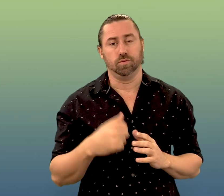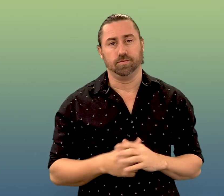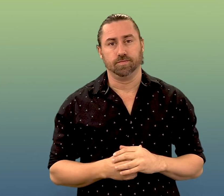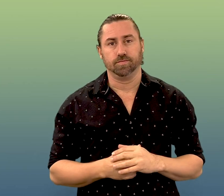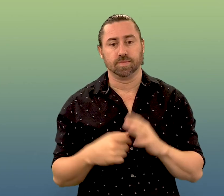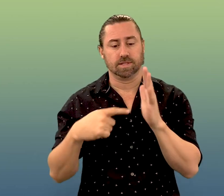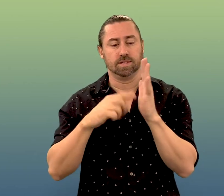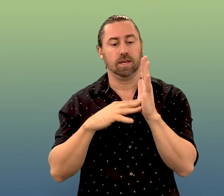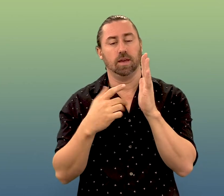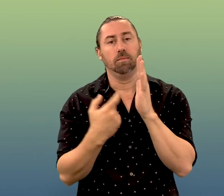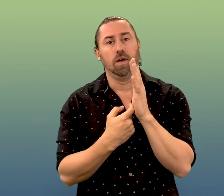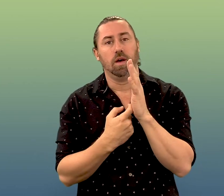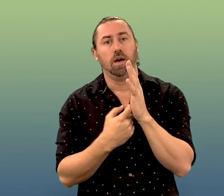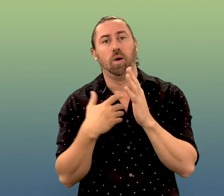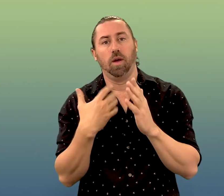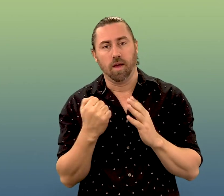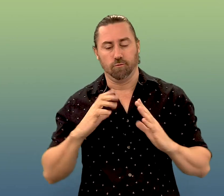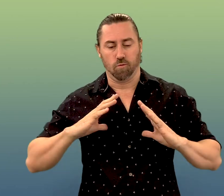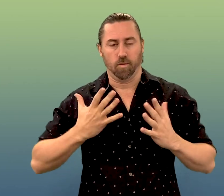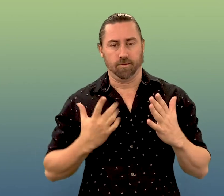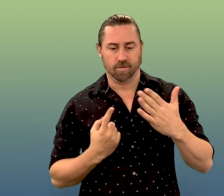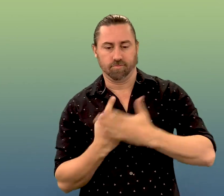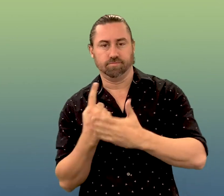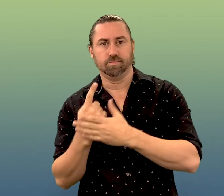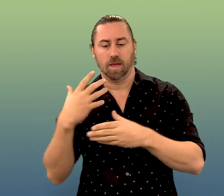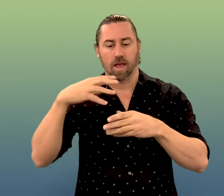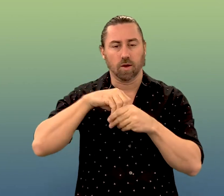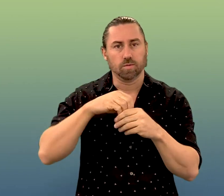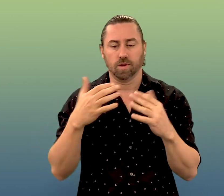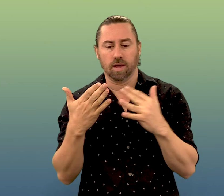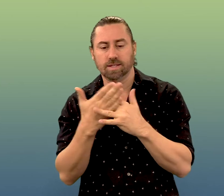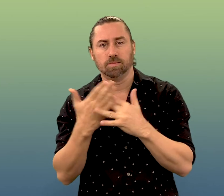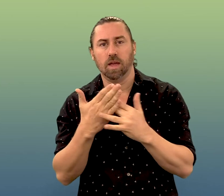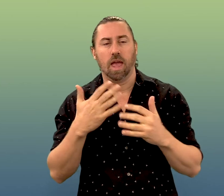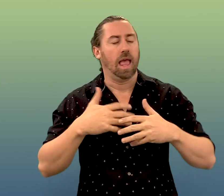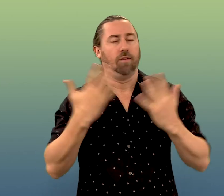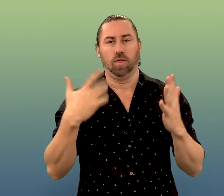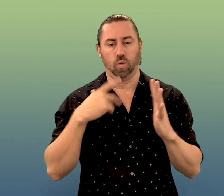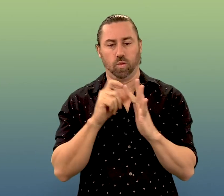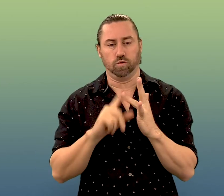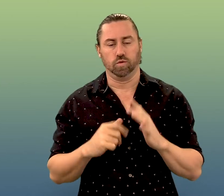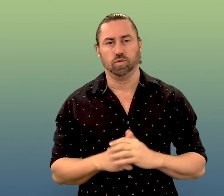Two point two. TMR will embed accessibility and inclusion in all that we do.